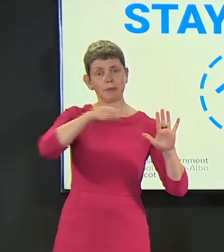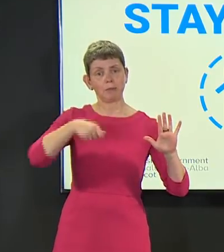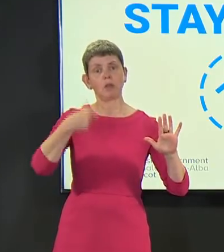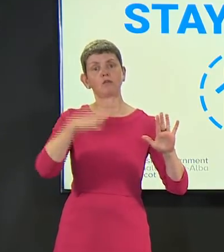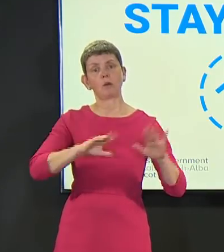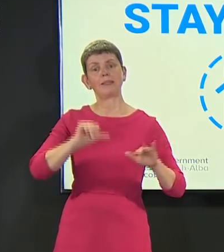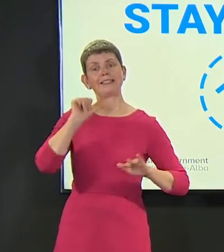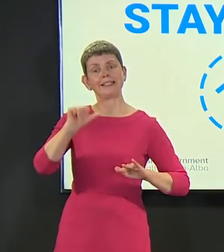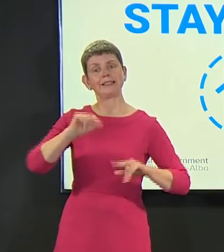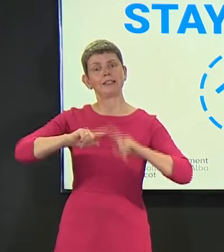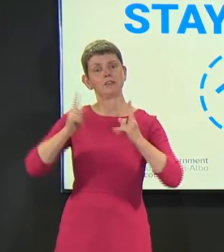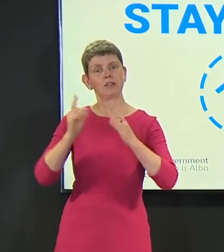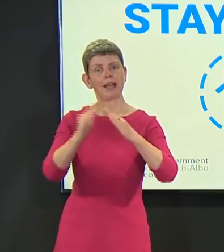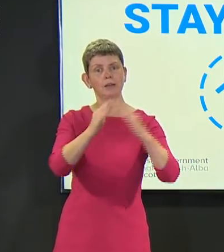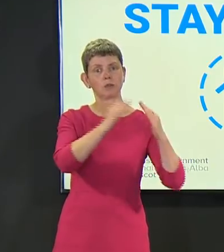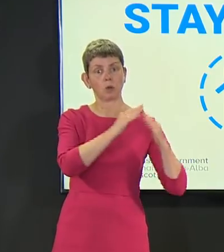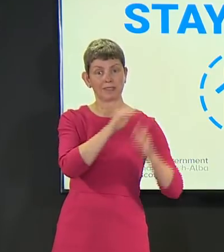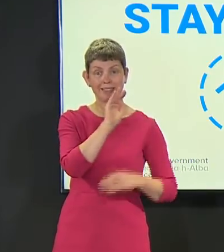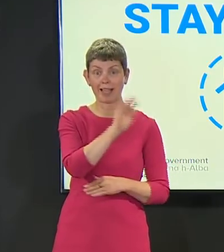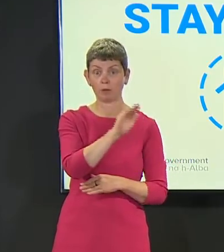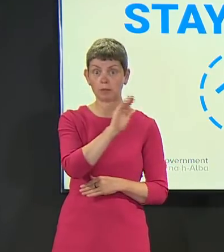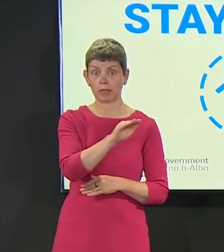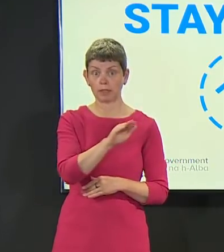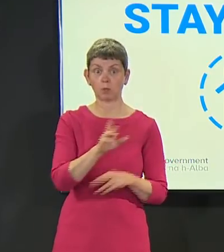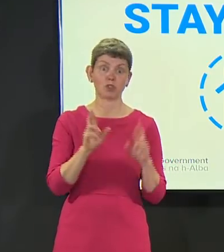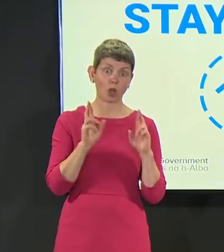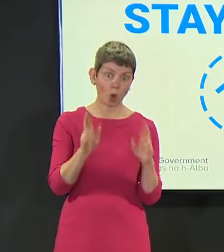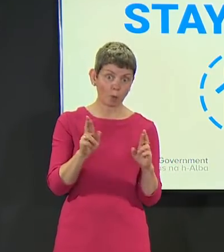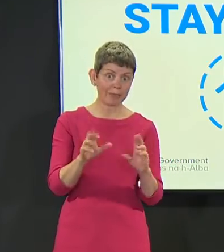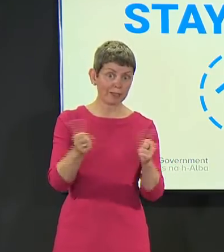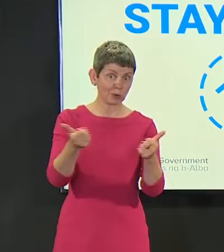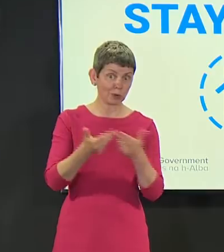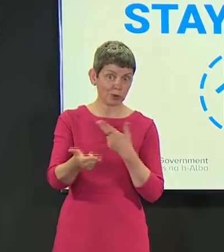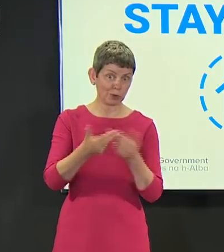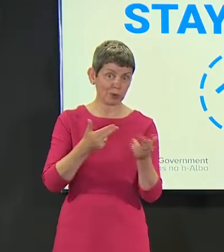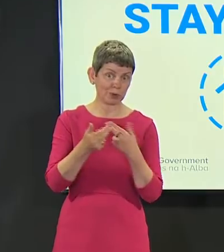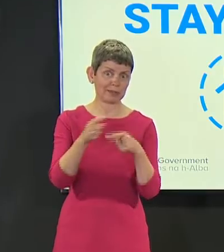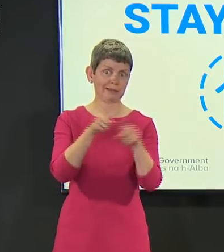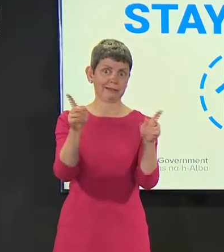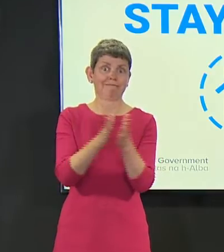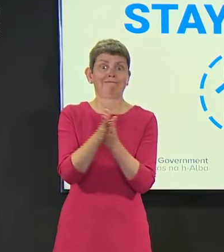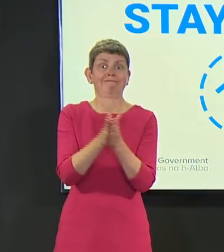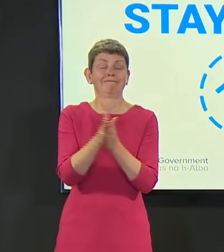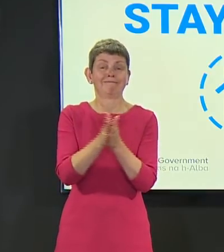which hopefully will be good and positive news for people desperate to see friends and family